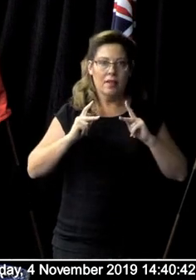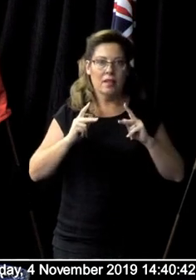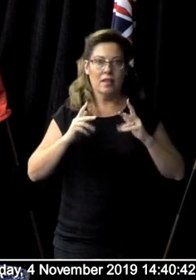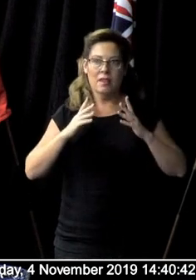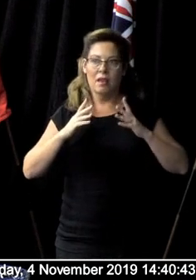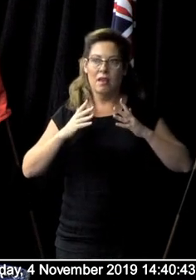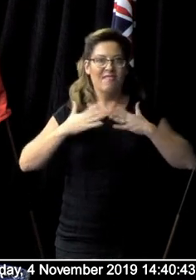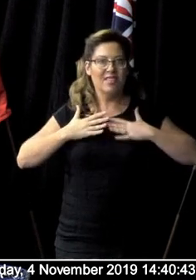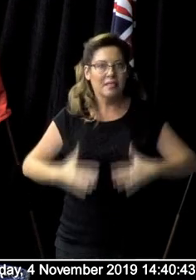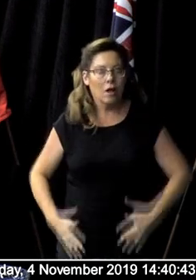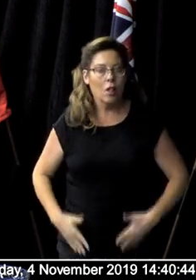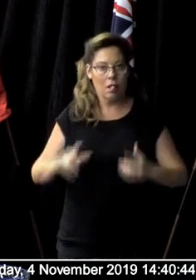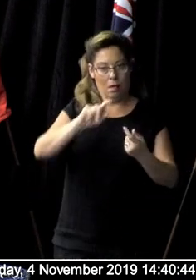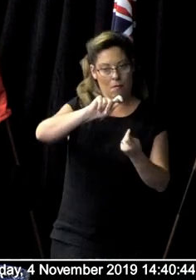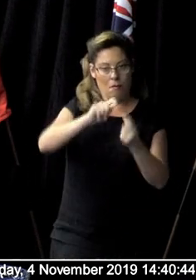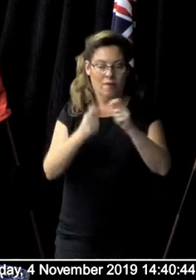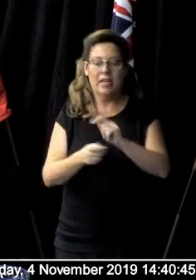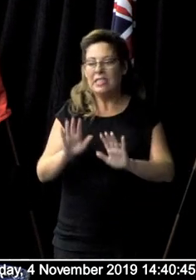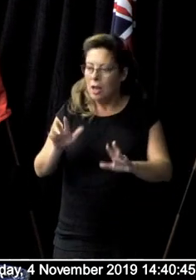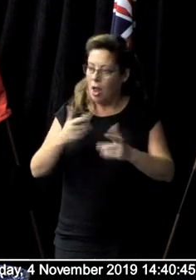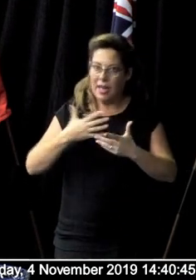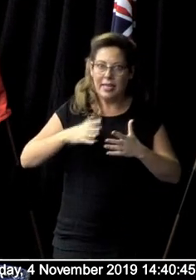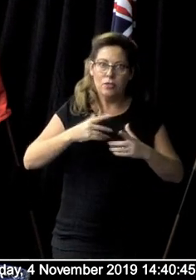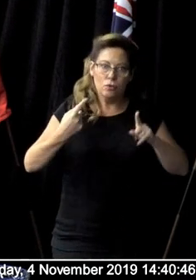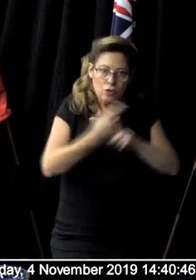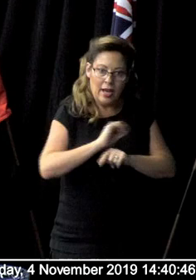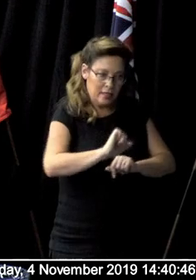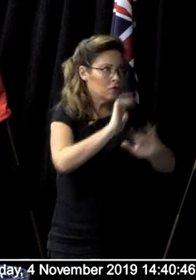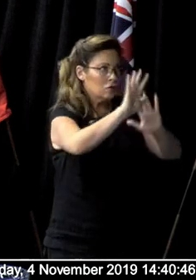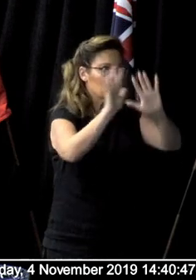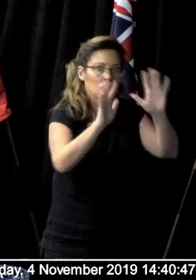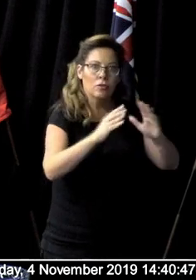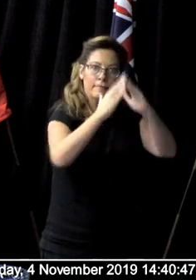the school will not be possible that there won’t be the resources for students to